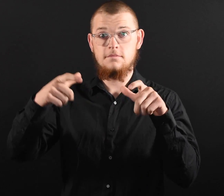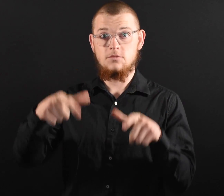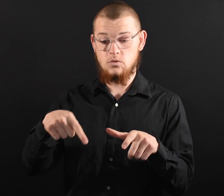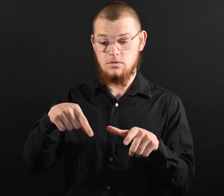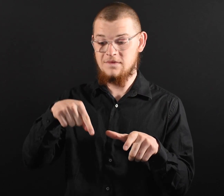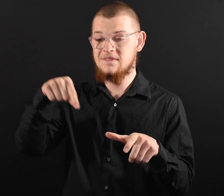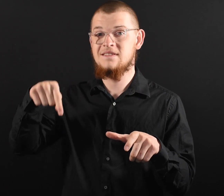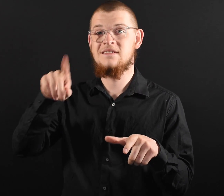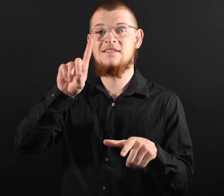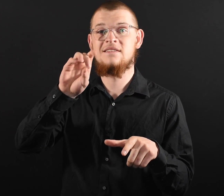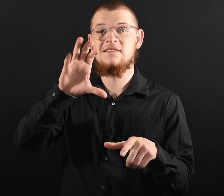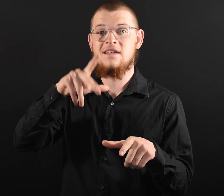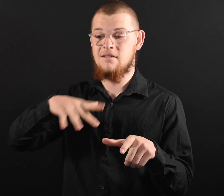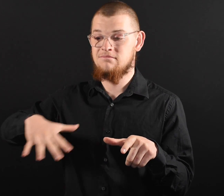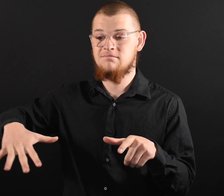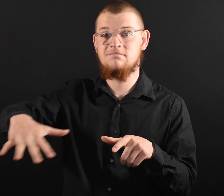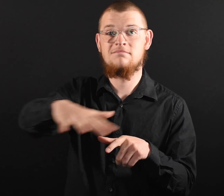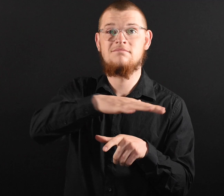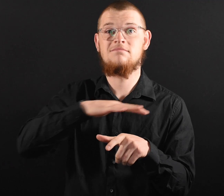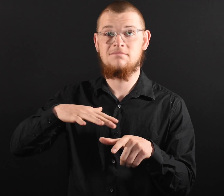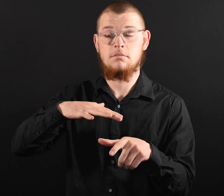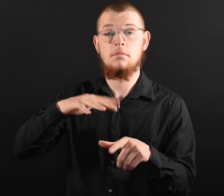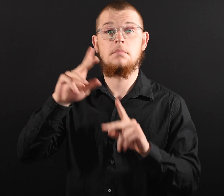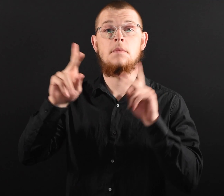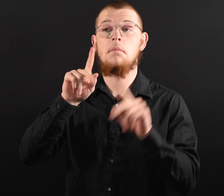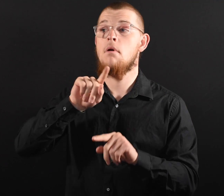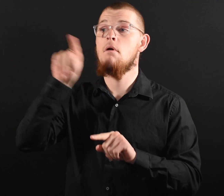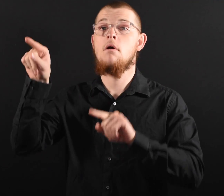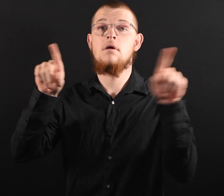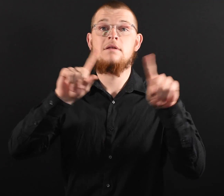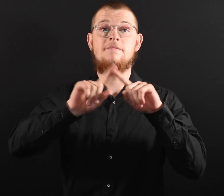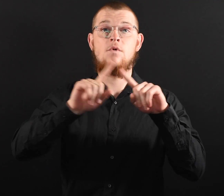Additionally, a minimum of 6 feet of social distancing for patrons from